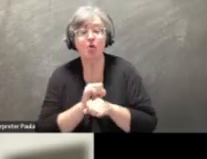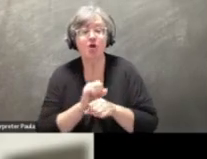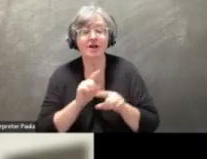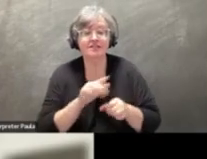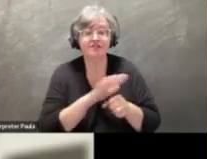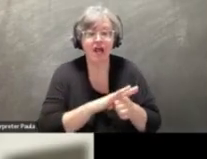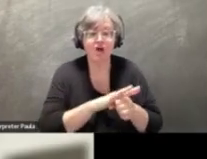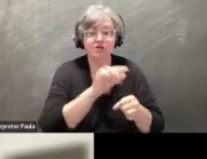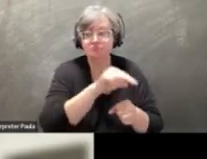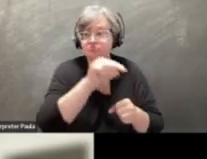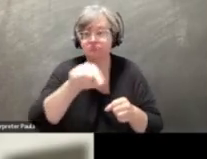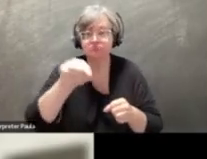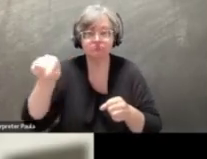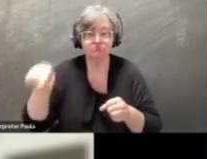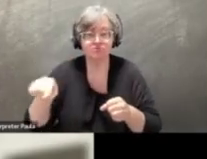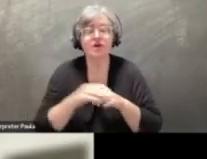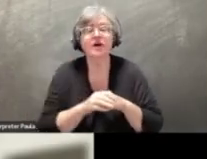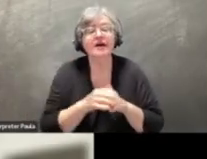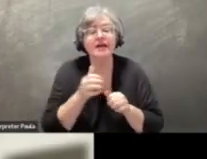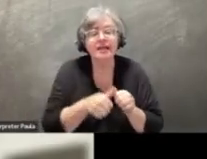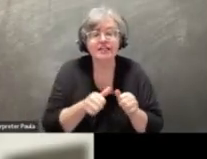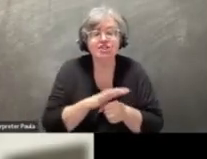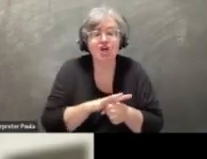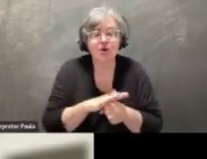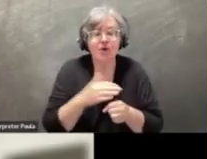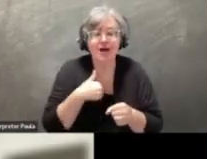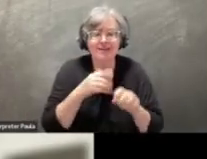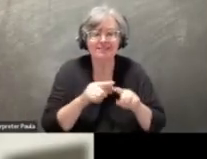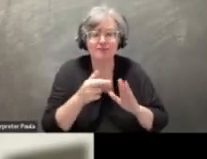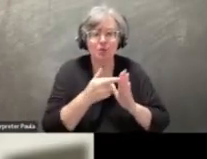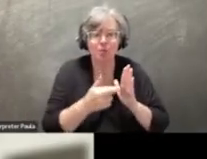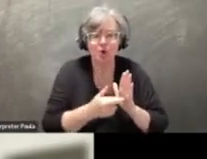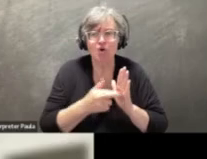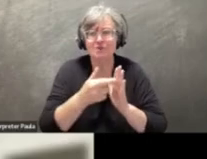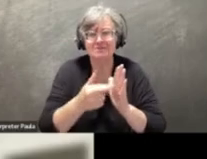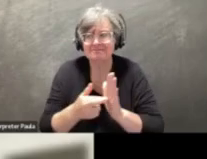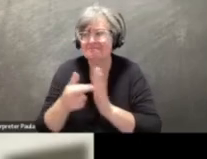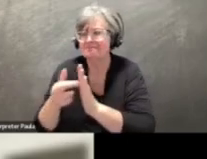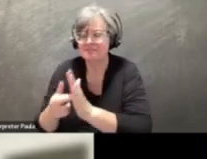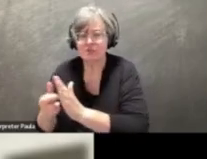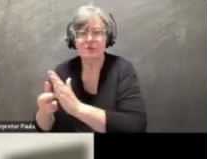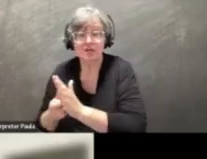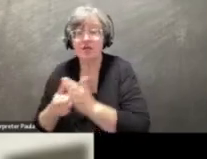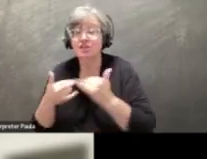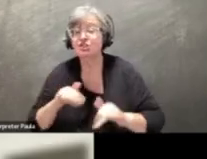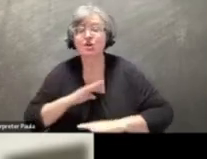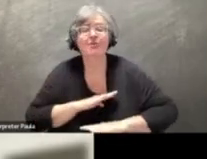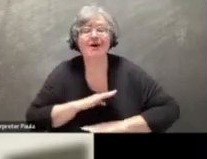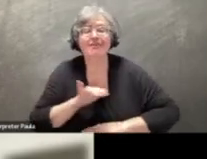different catchment areas had a different set of rules that still met the same regulations, but each of those different